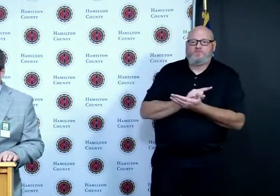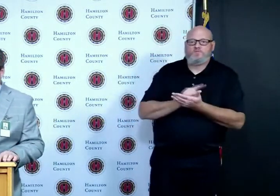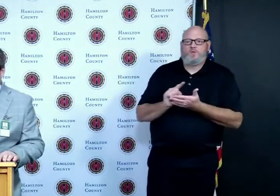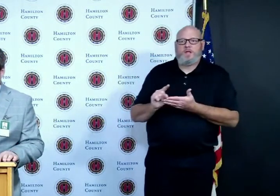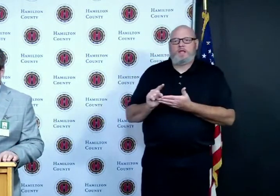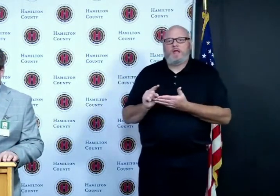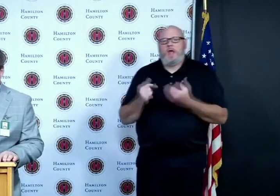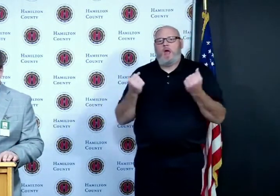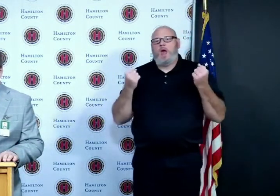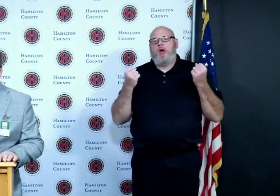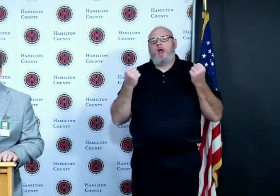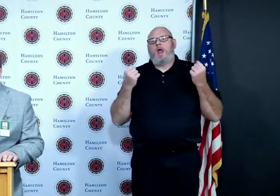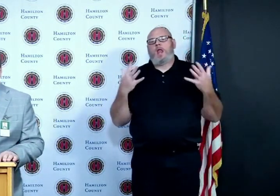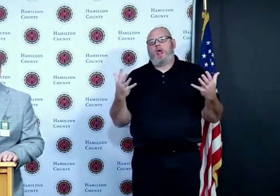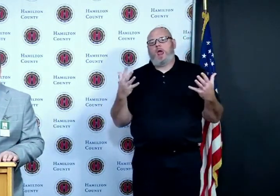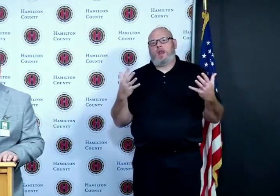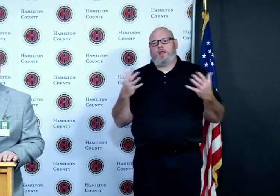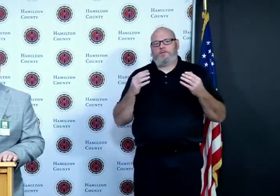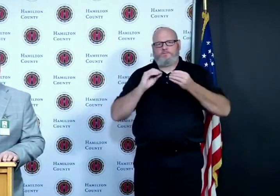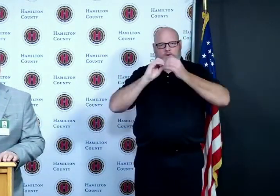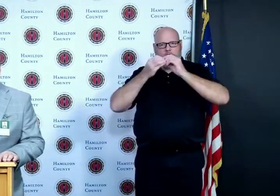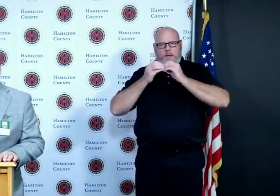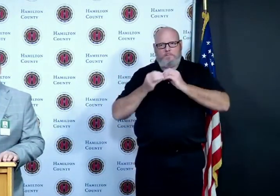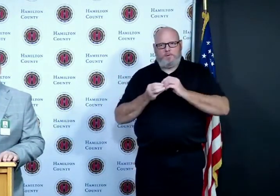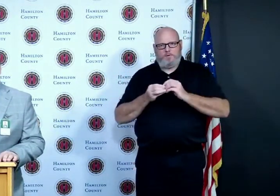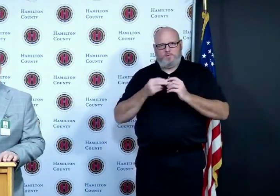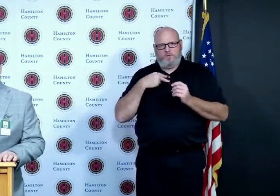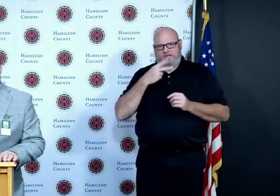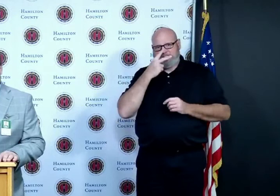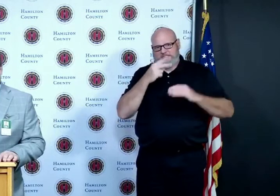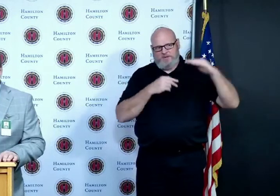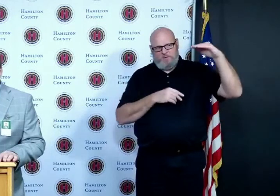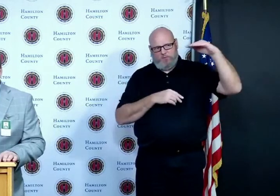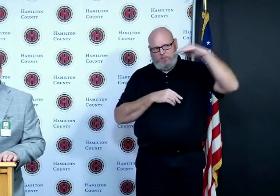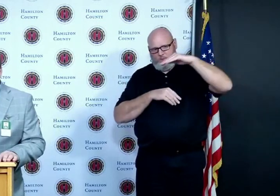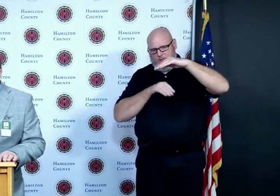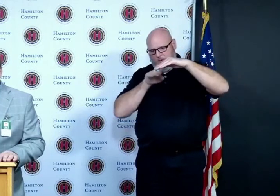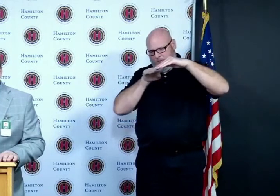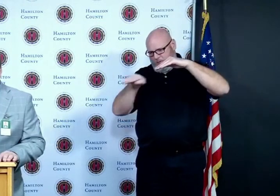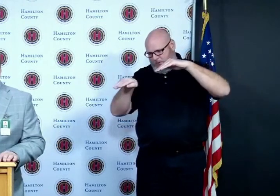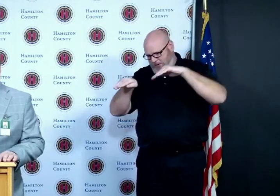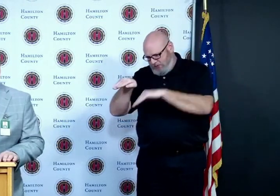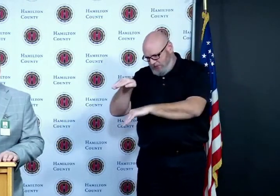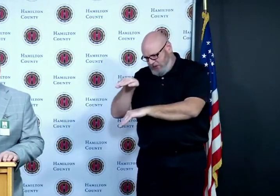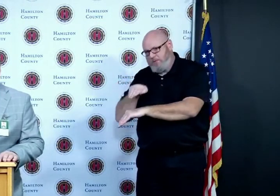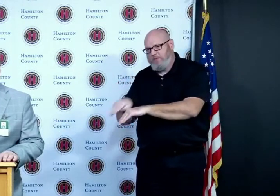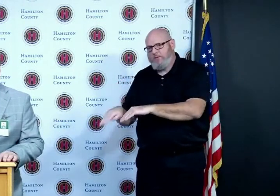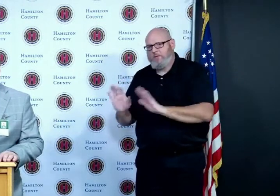are continuing to go in the right direction this includes decreasing cases less hospitalizations